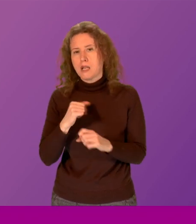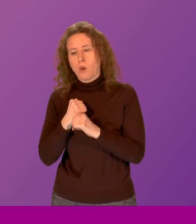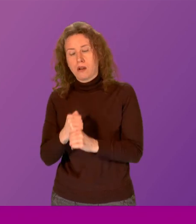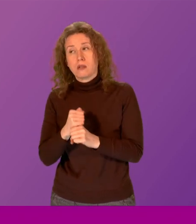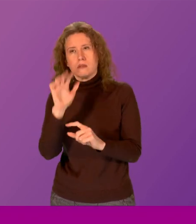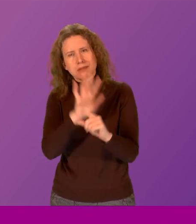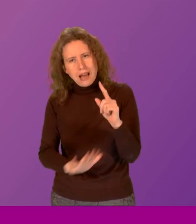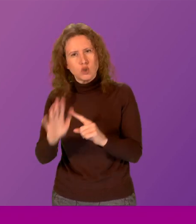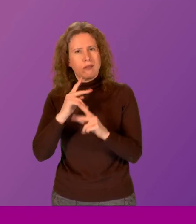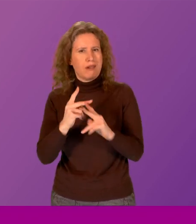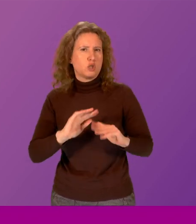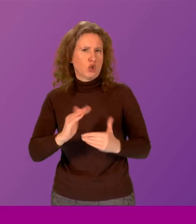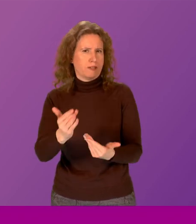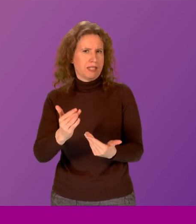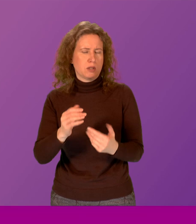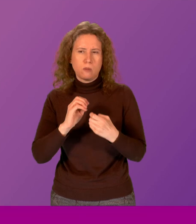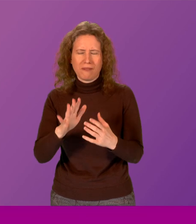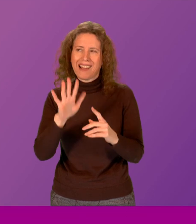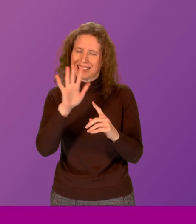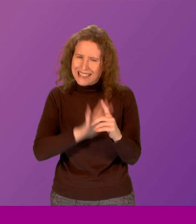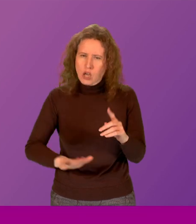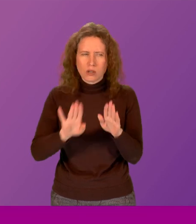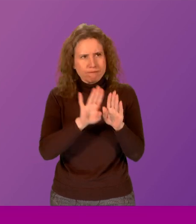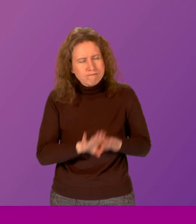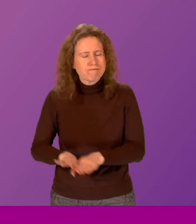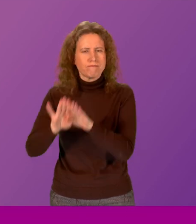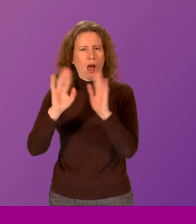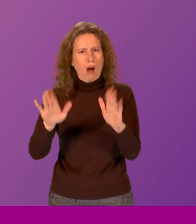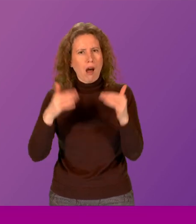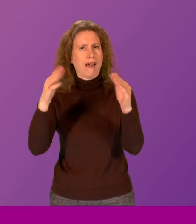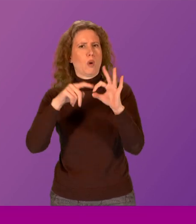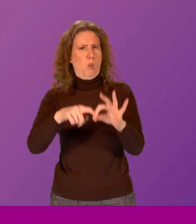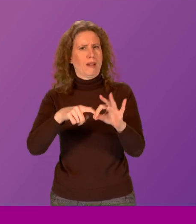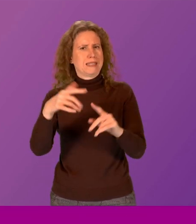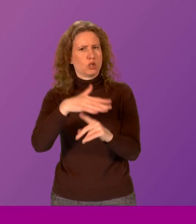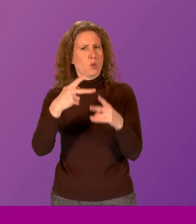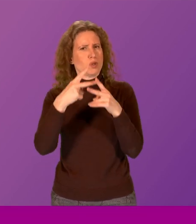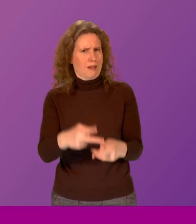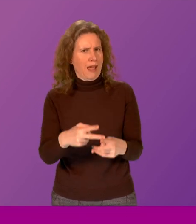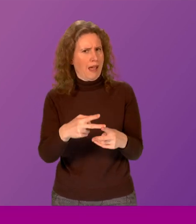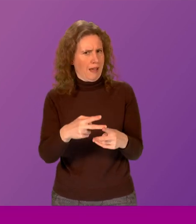care service, which will provide national, consistent and high-quality social care support.